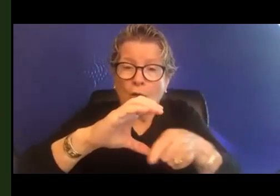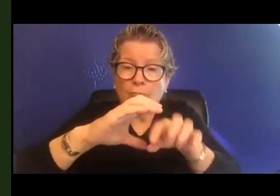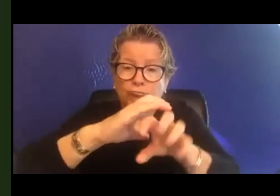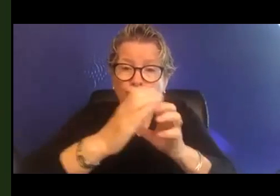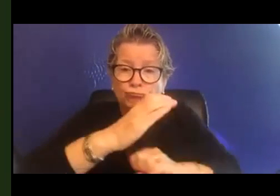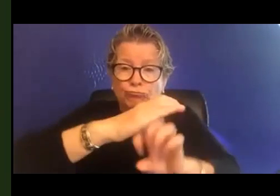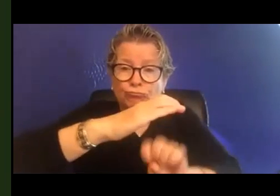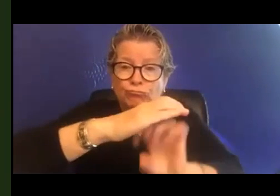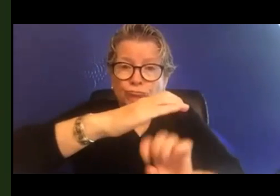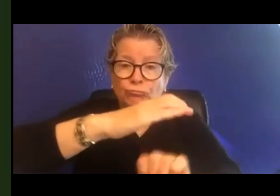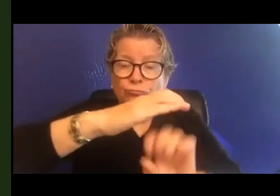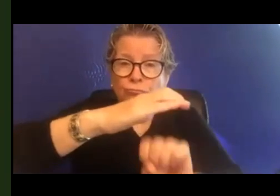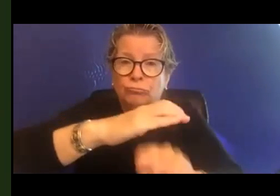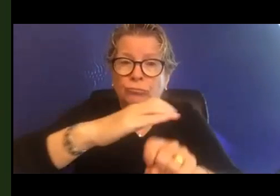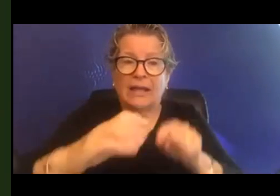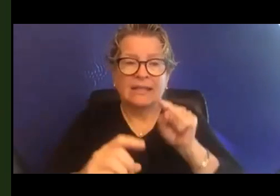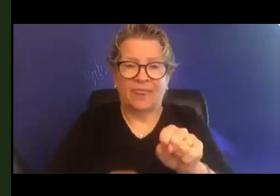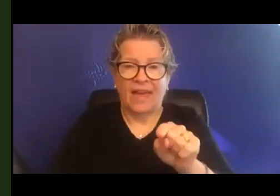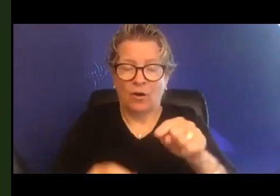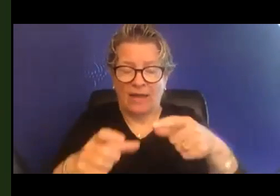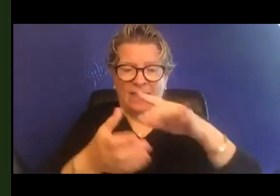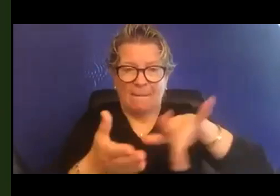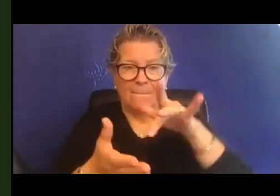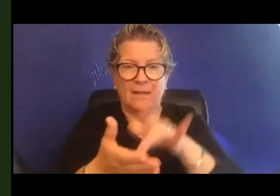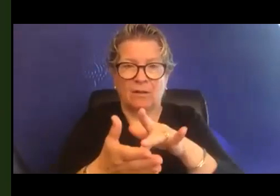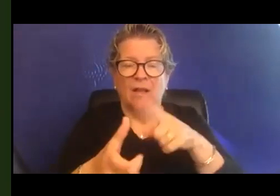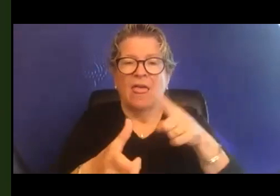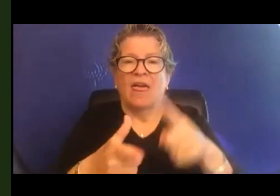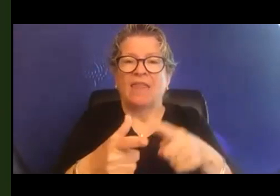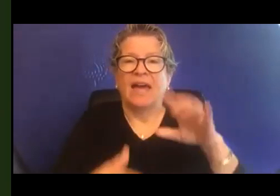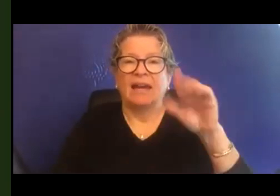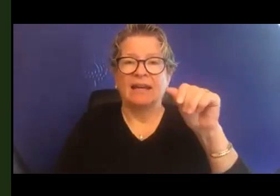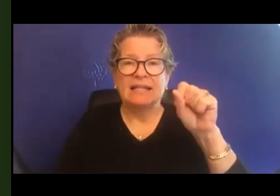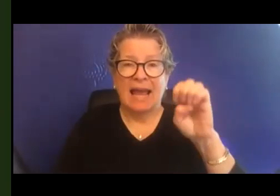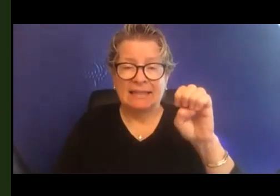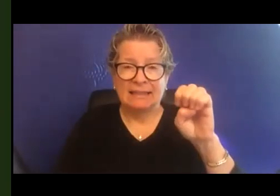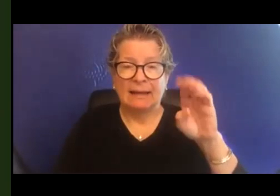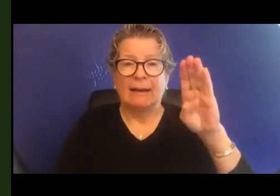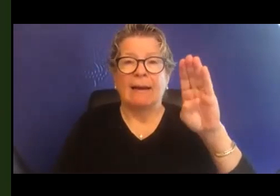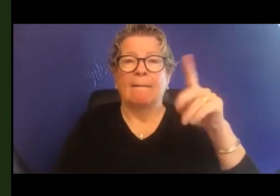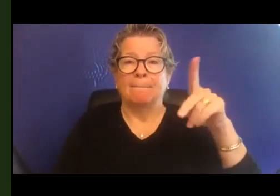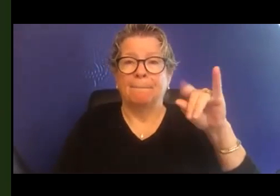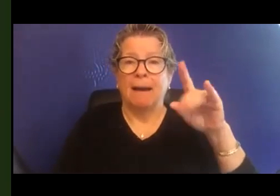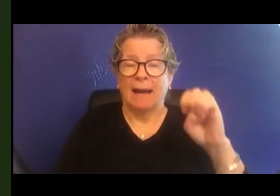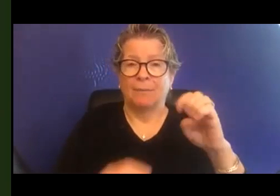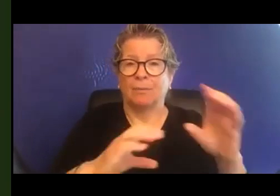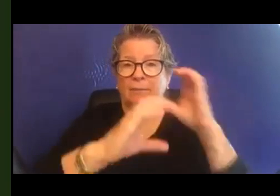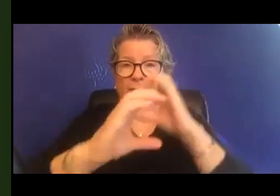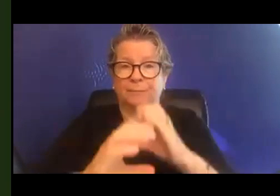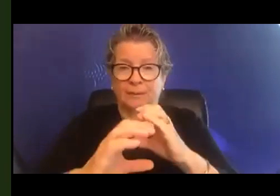somewhere here. And then this is the new casing pipe that we are installing where sections get welded together, the tunnel boring